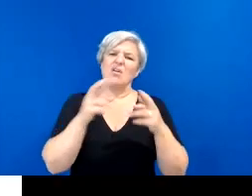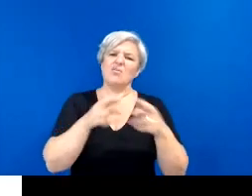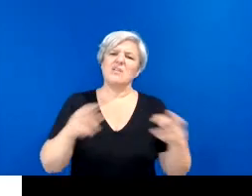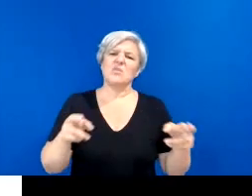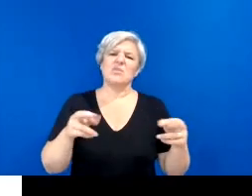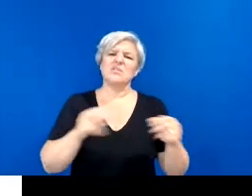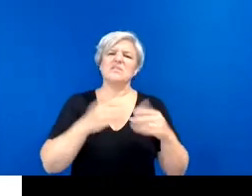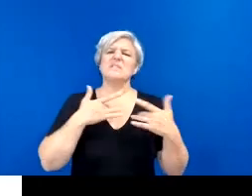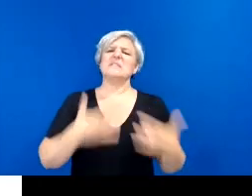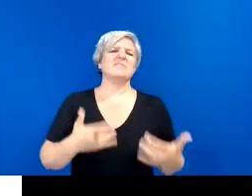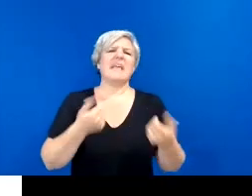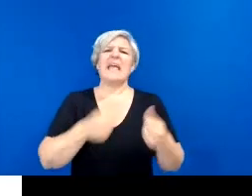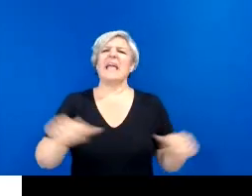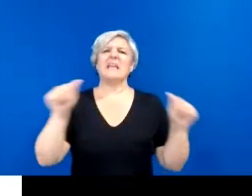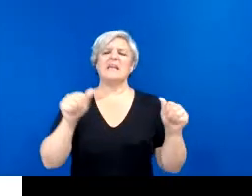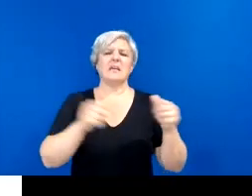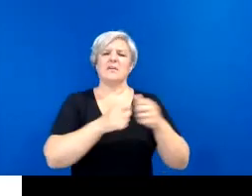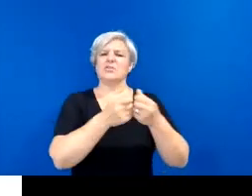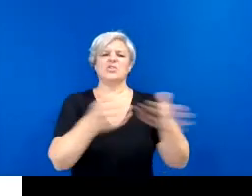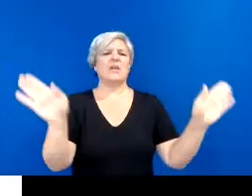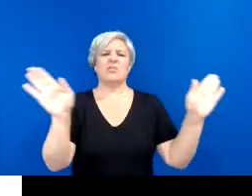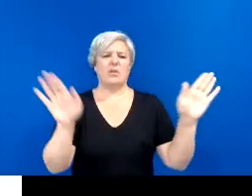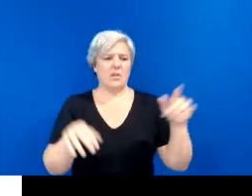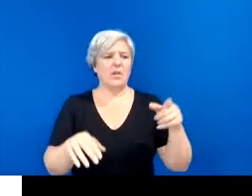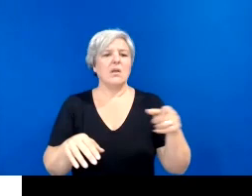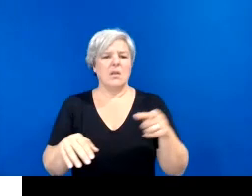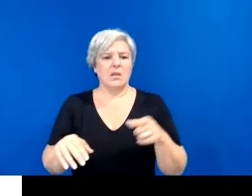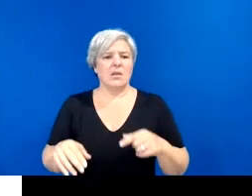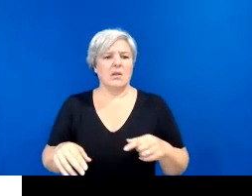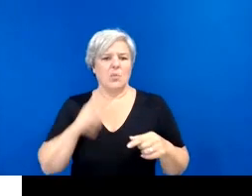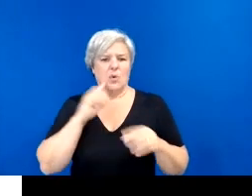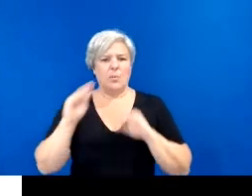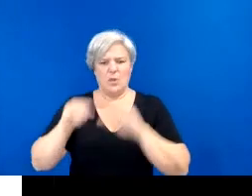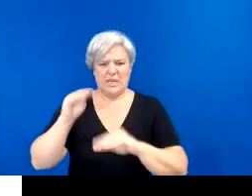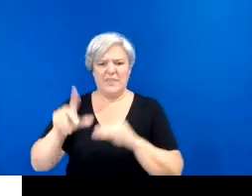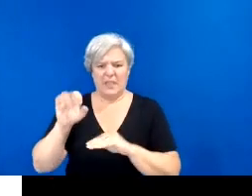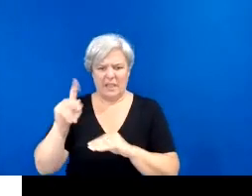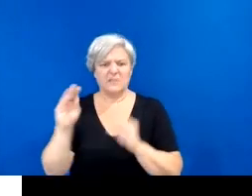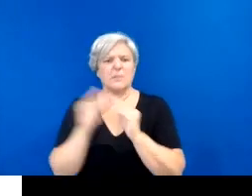So Sally again, is going to continue dropping those links and probably chime in to talk about some of these resources.